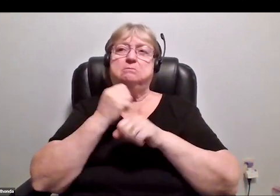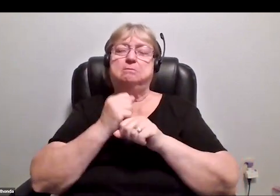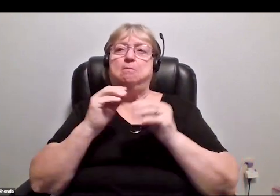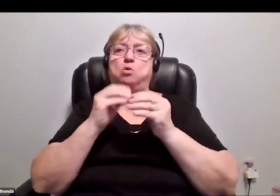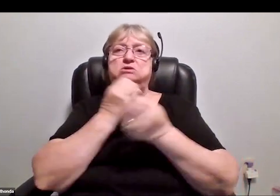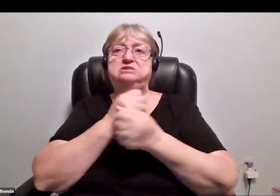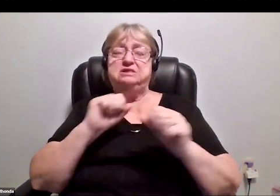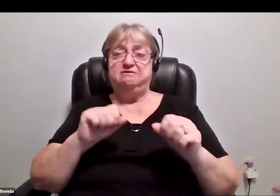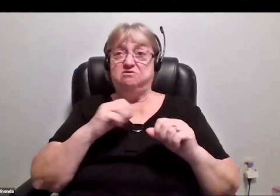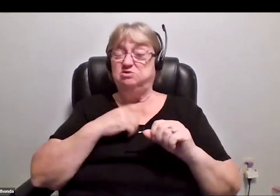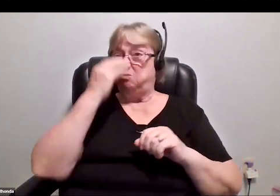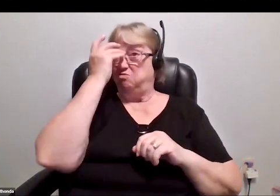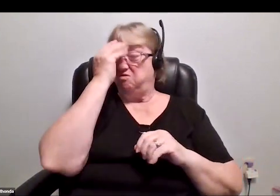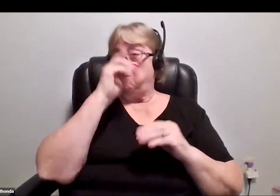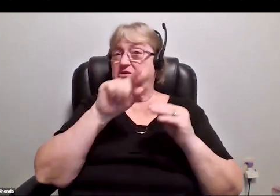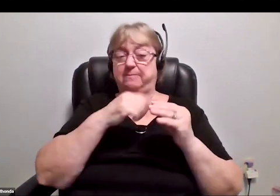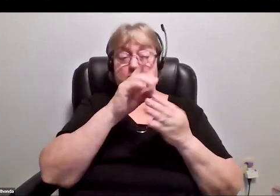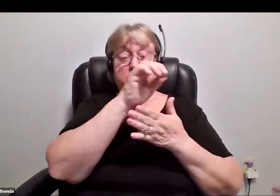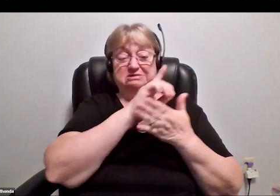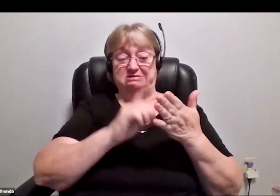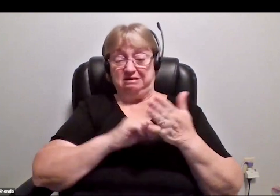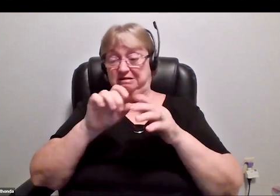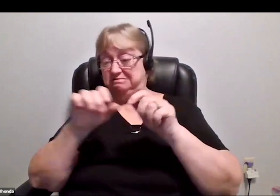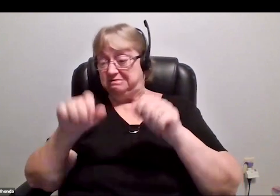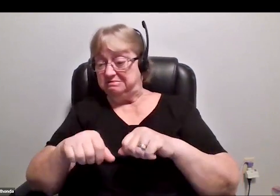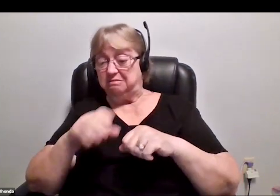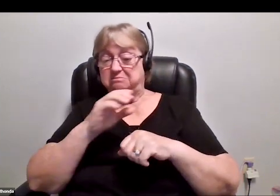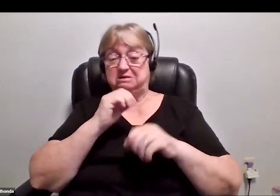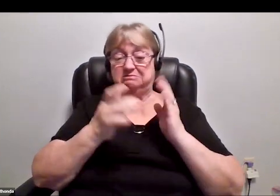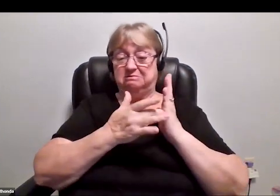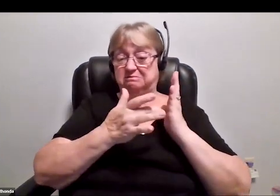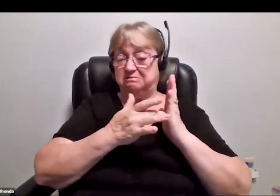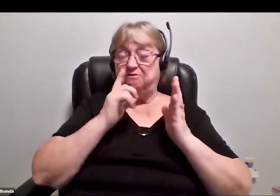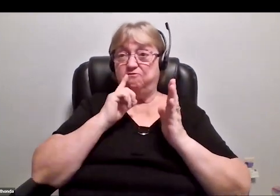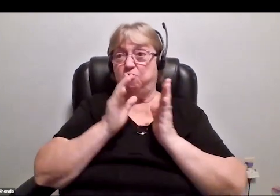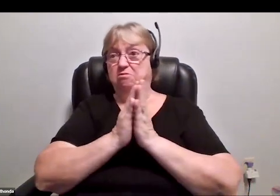The thought is about designing environment systems and technologies for the broadest sets of users.